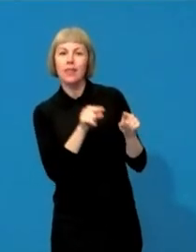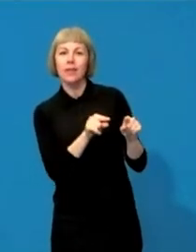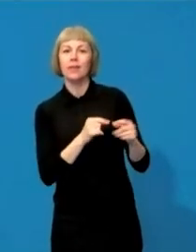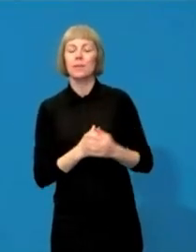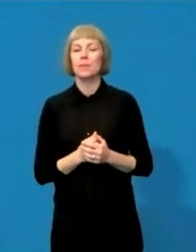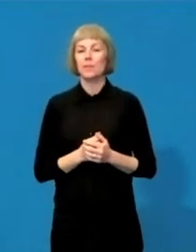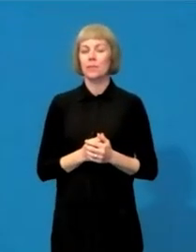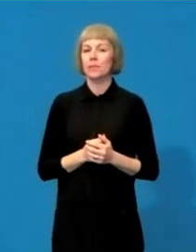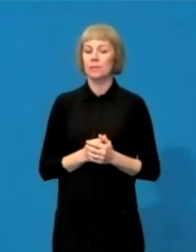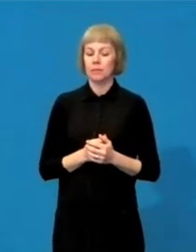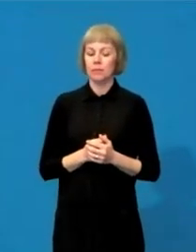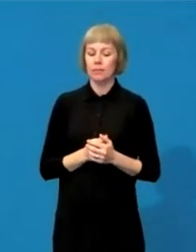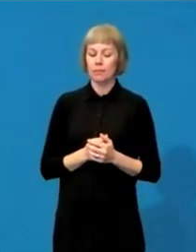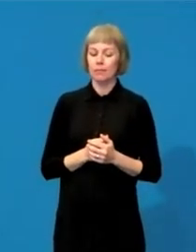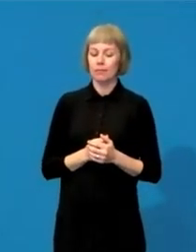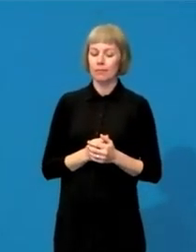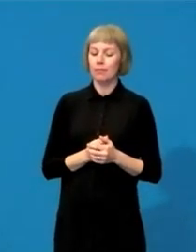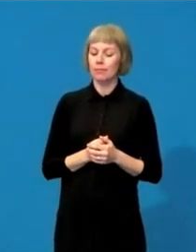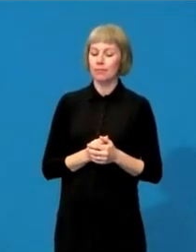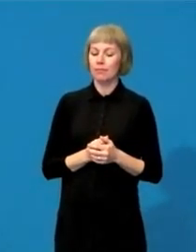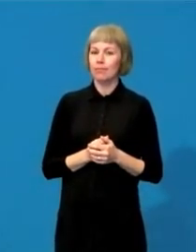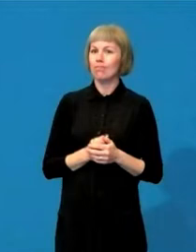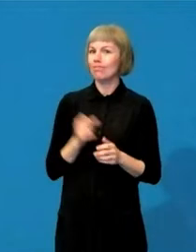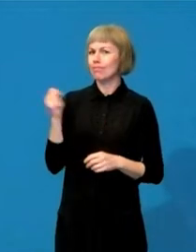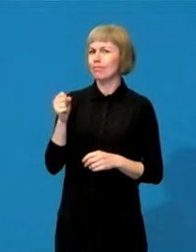Well, I think it is - yeah, that's the most important thing to have,